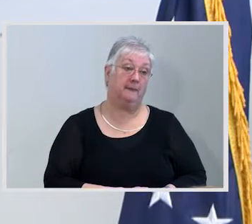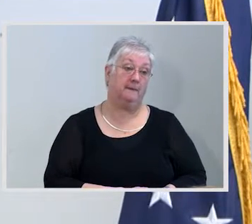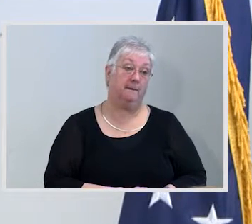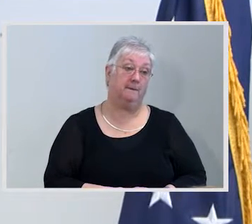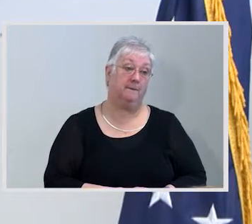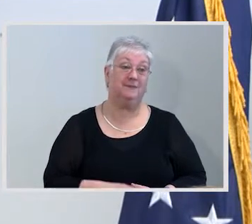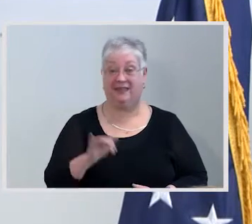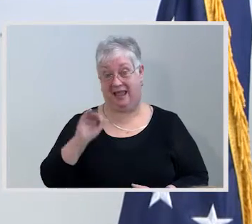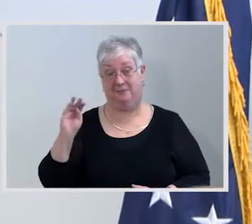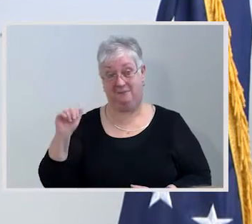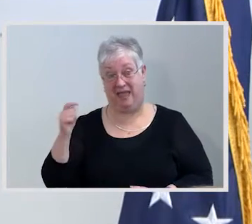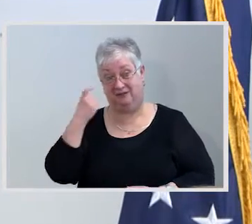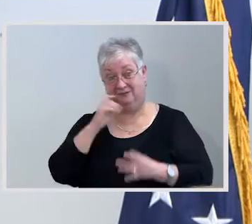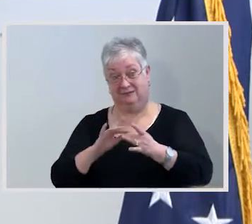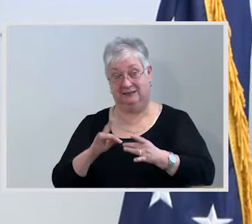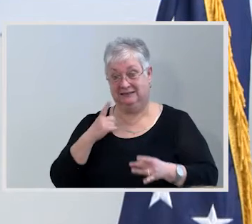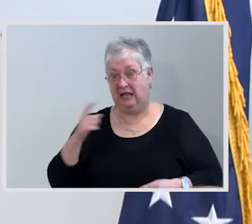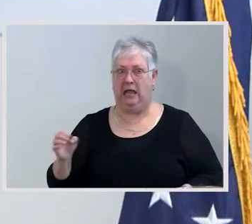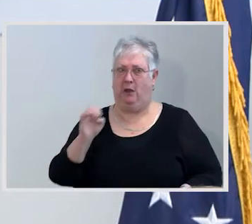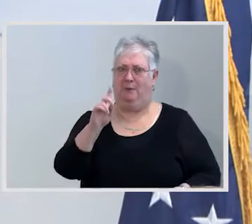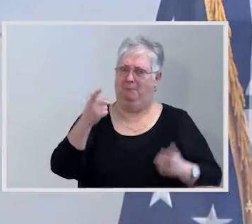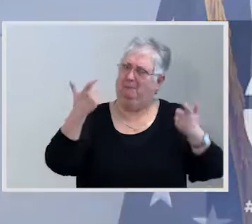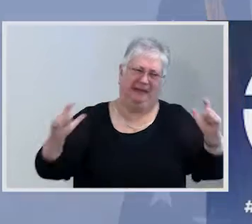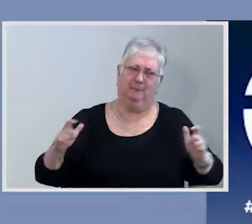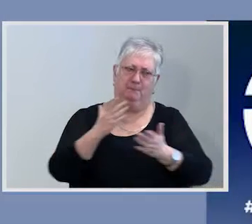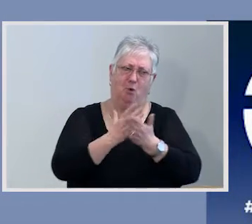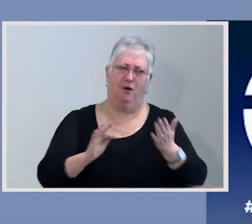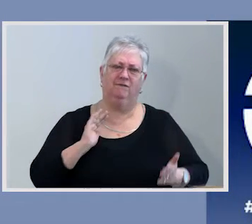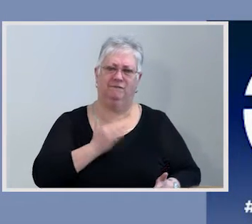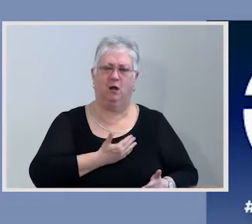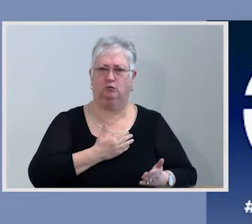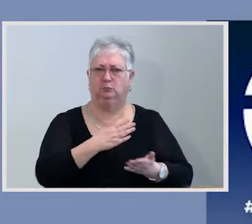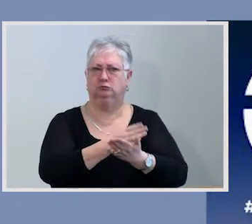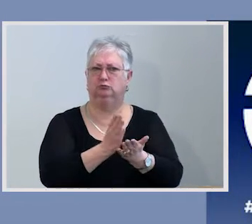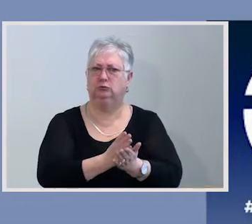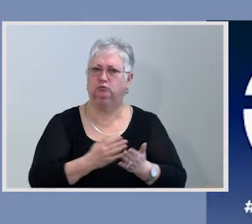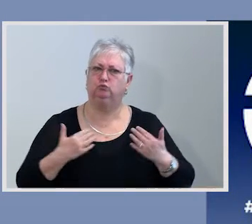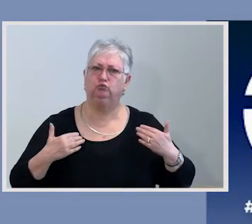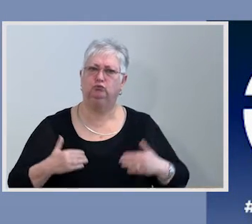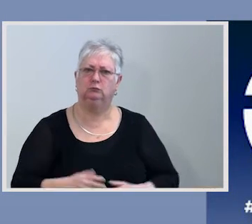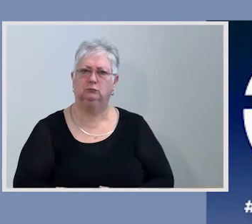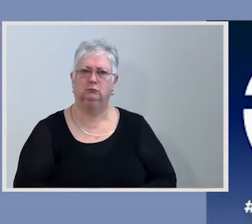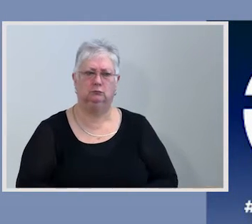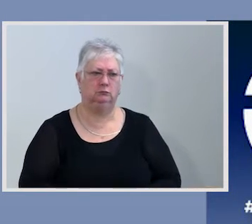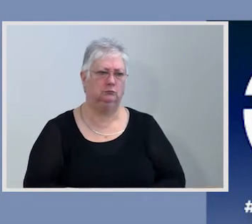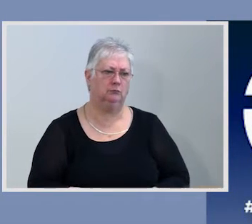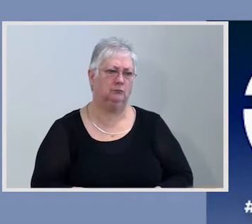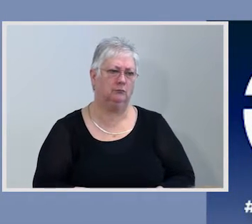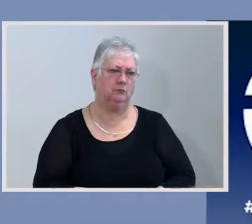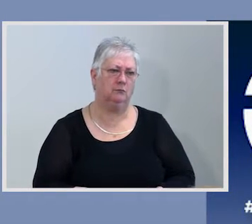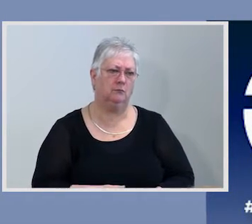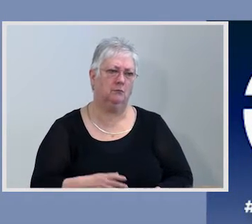AND SO ON THE SCREEN, YOU CAN SEE SOME OF THE MAJOR AND IN FACT UNPRECEDENTED INVESTMENTS THAT WE MADE FROM LAST YEAR.